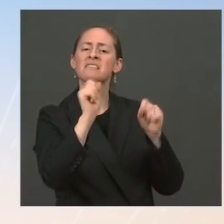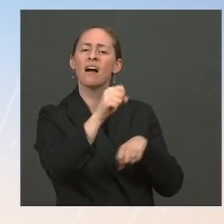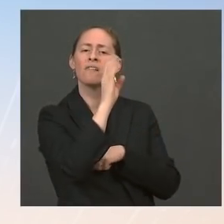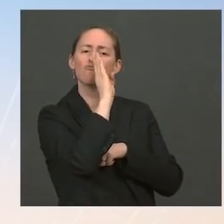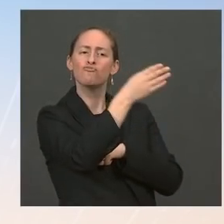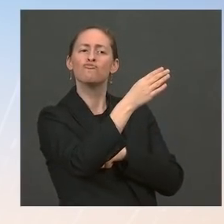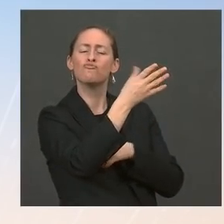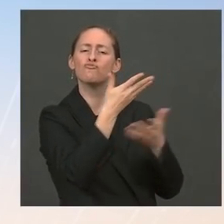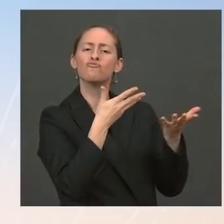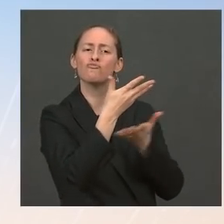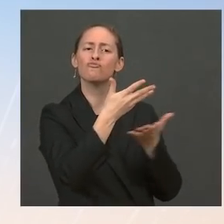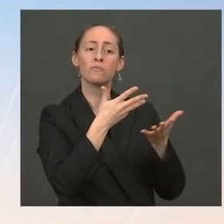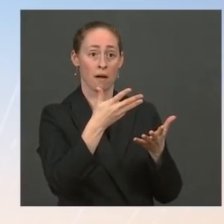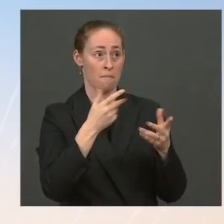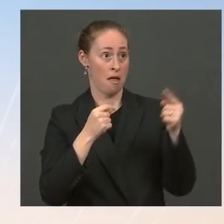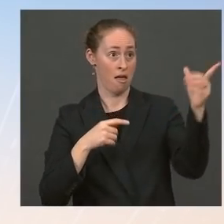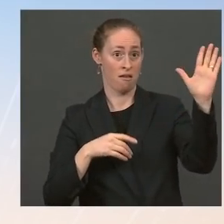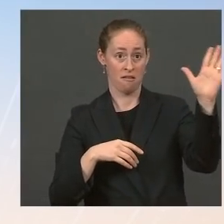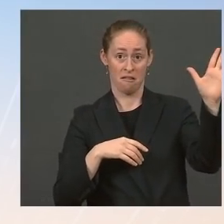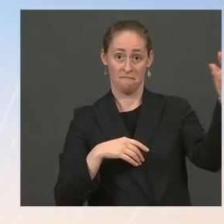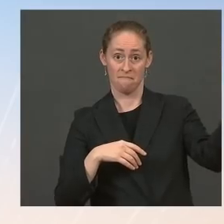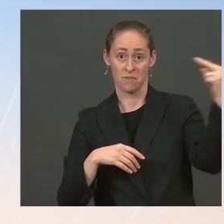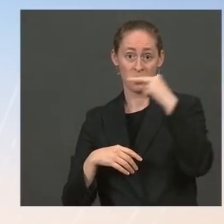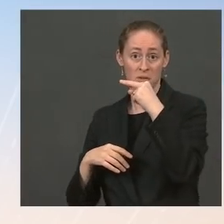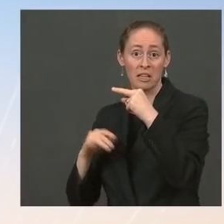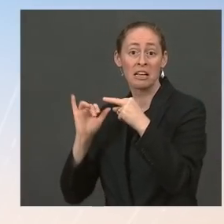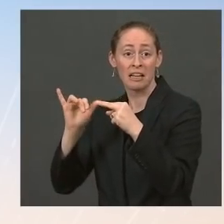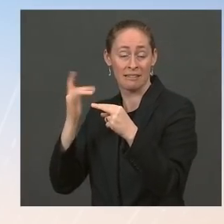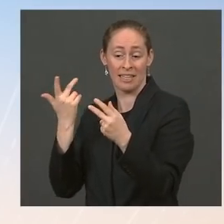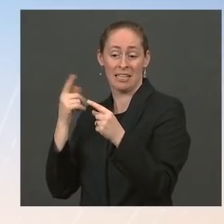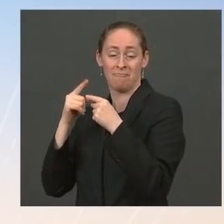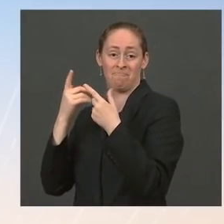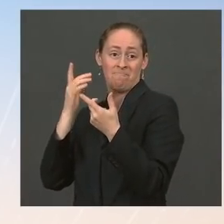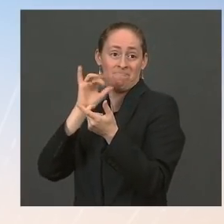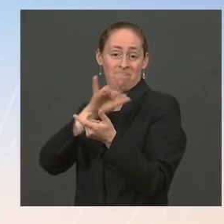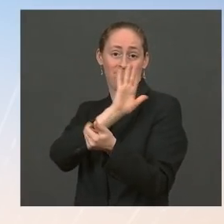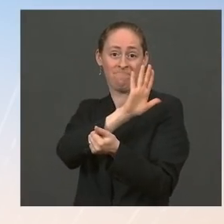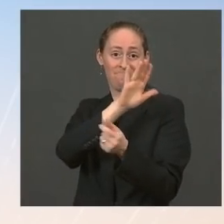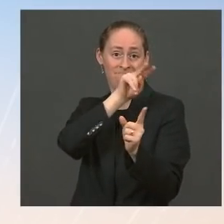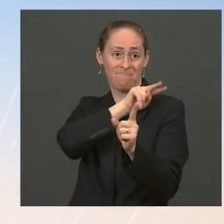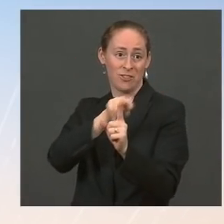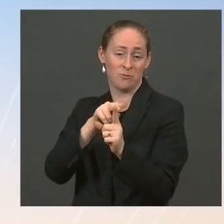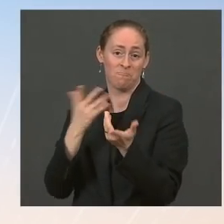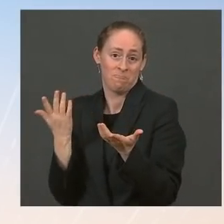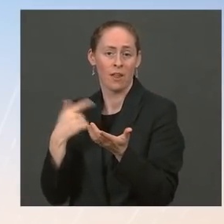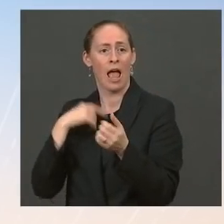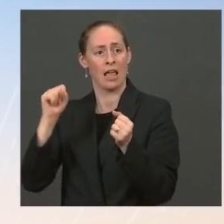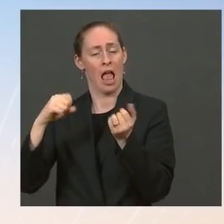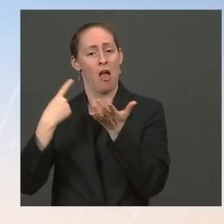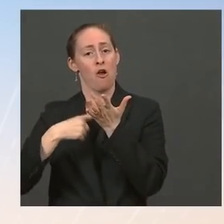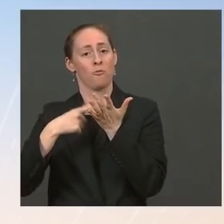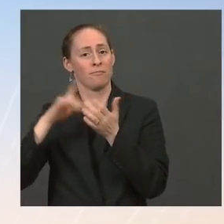or describe people they know in the world. I can only describe how the President views the relationship. Go ahead. The Press: Jen, is Mexico doing enough